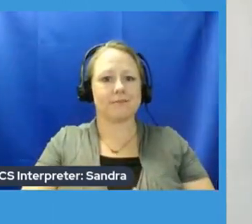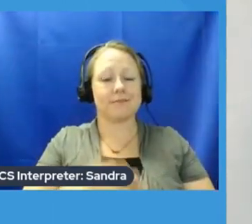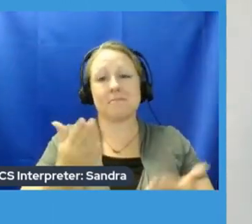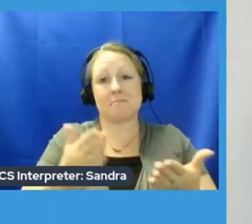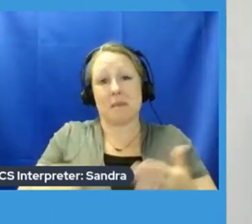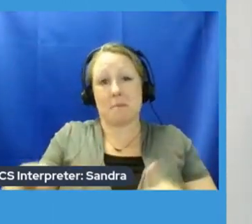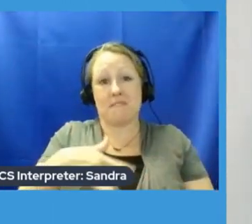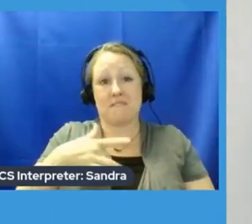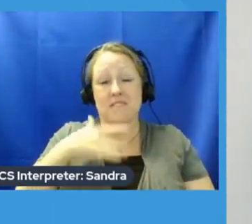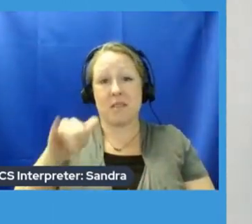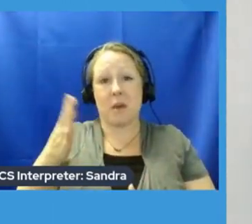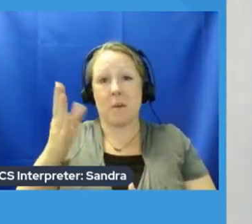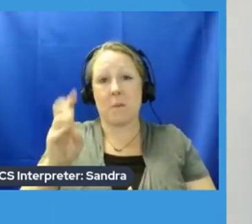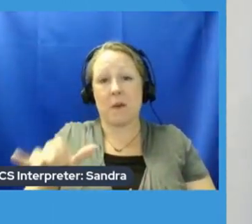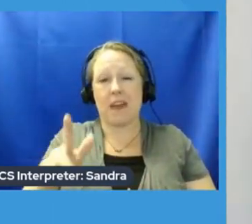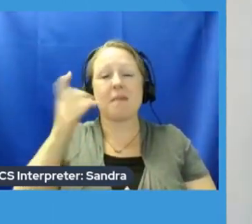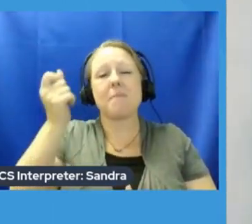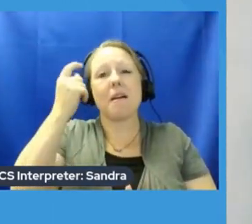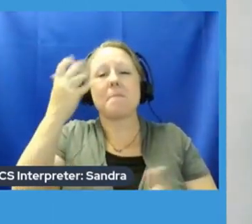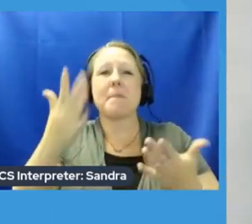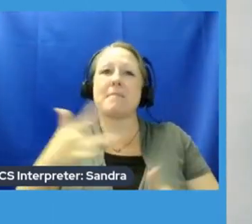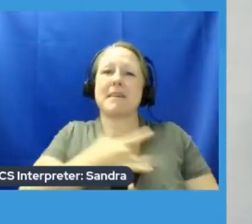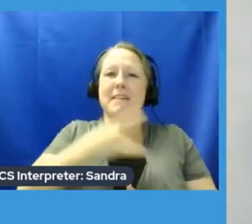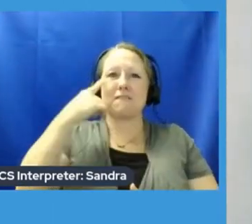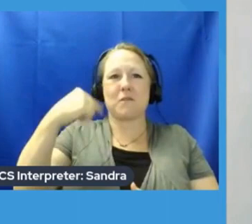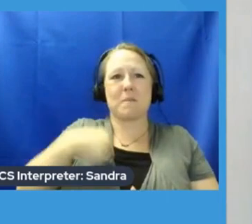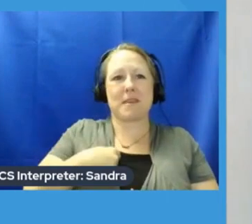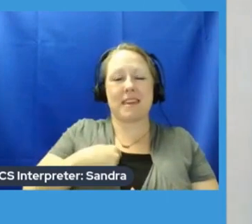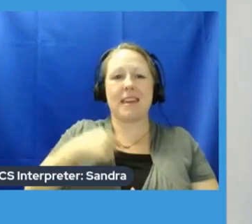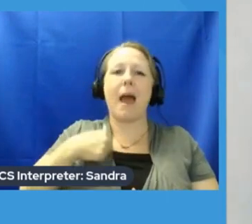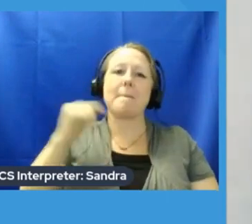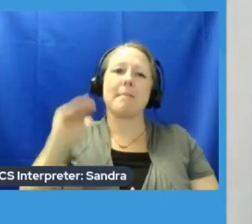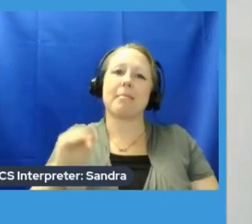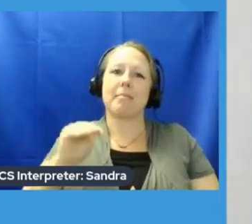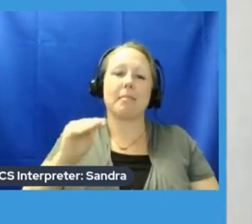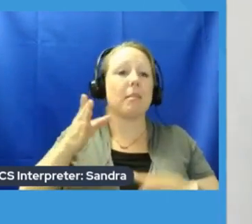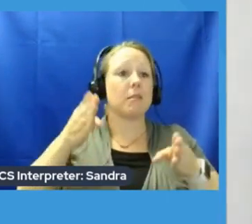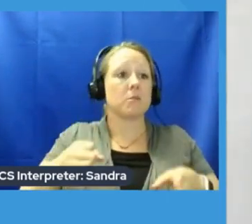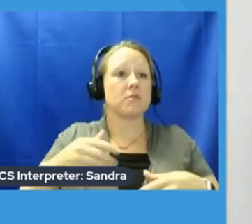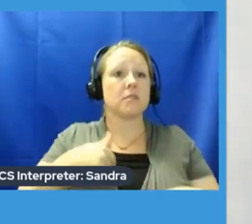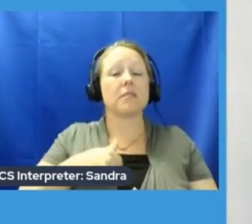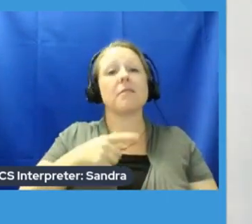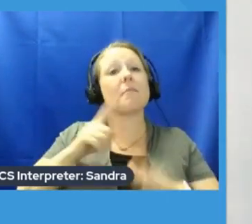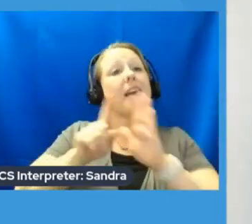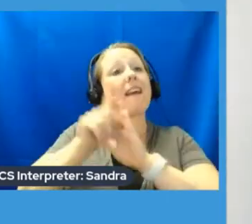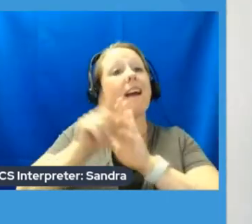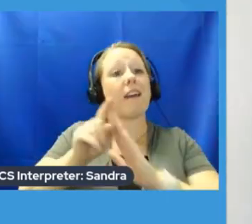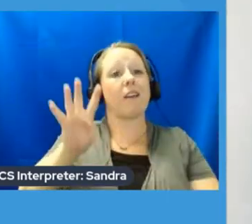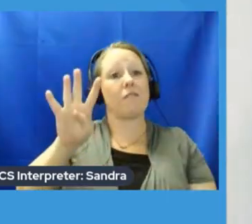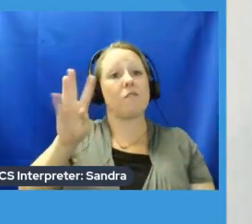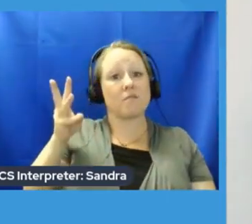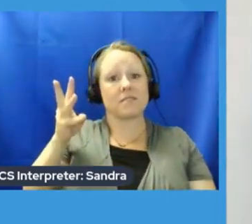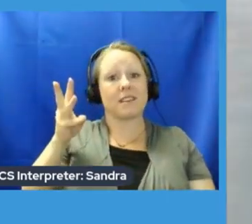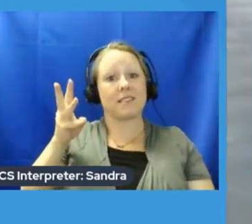I stand at four foot, six inches tall, and my metaphorical boat is indeed small.